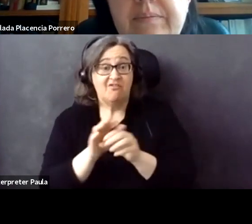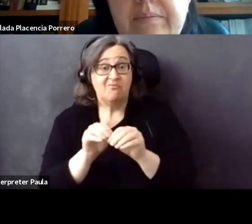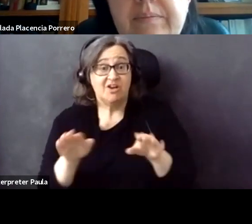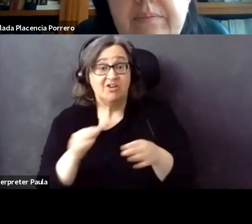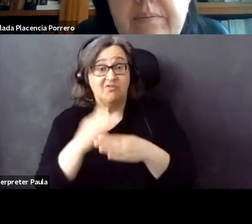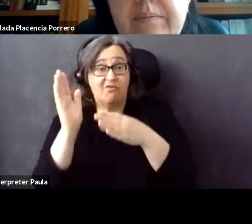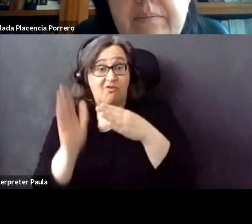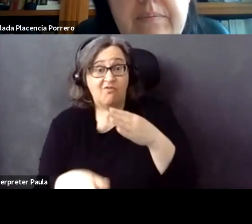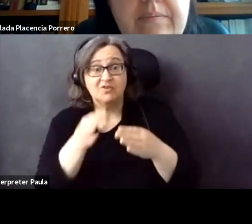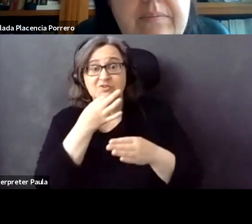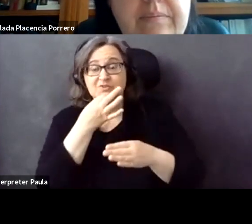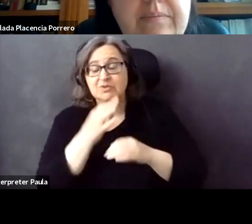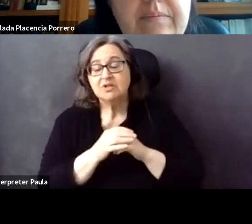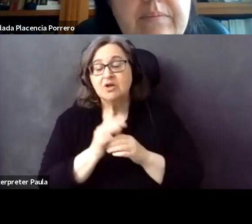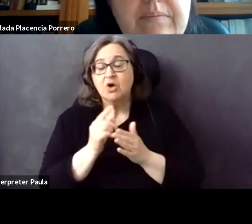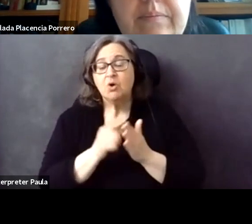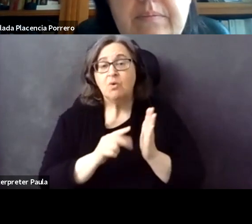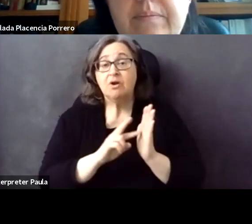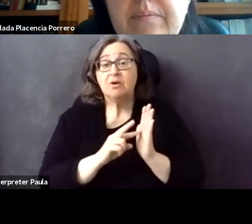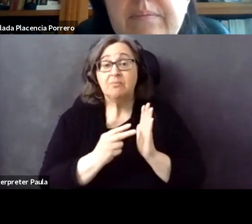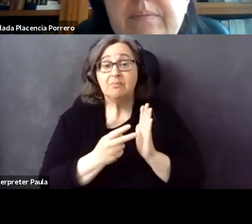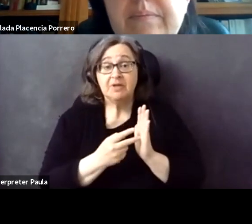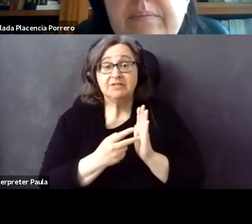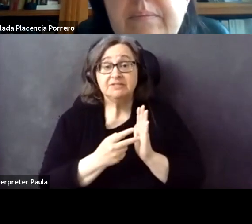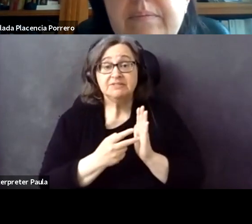not stop with even if the pandemic hopefully will be